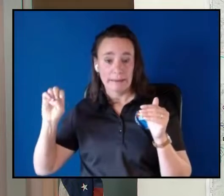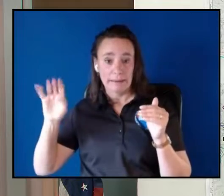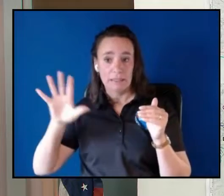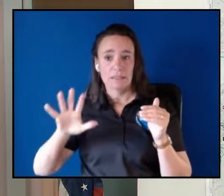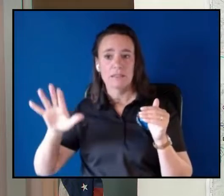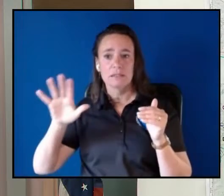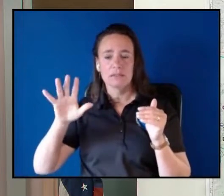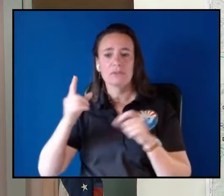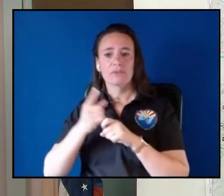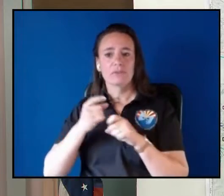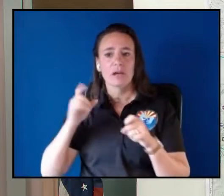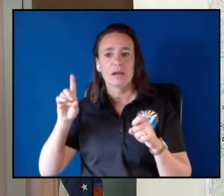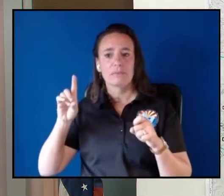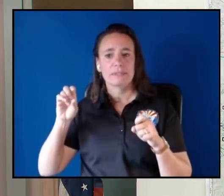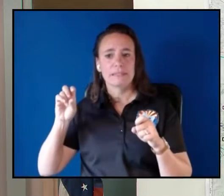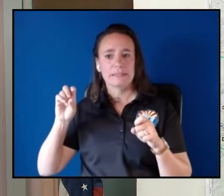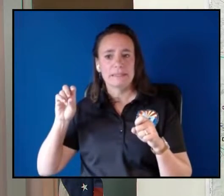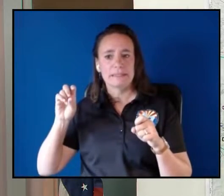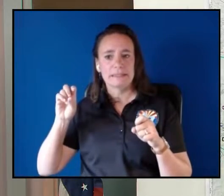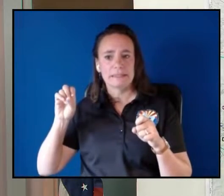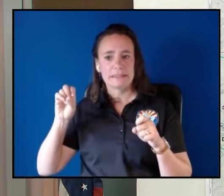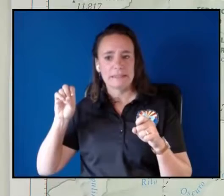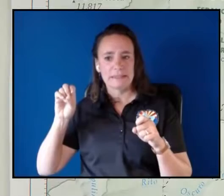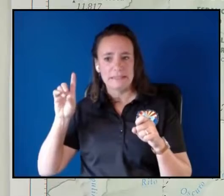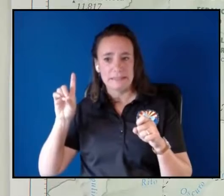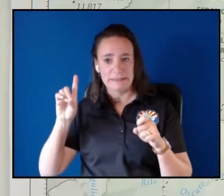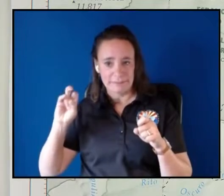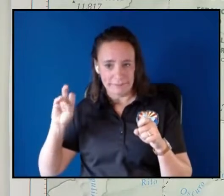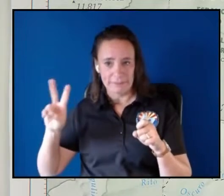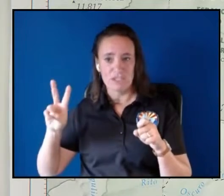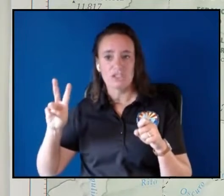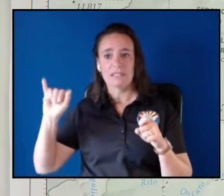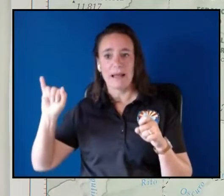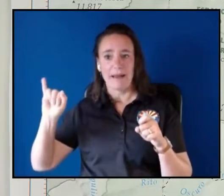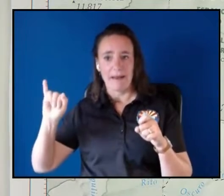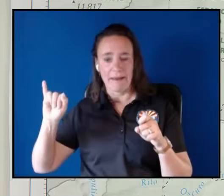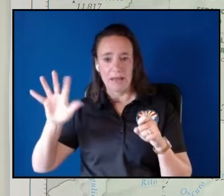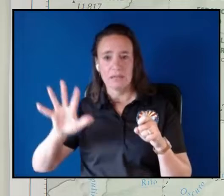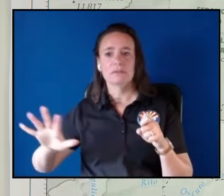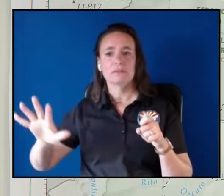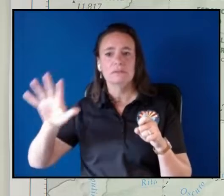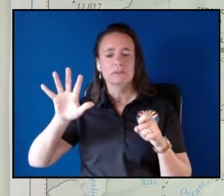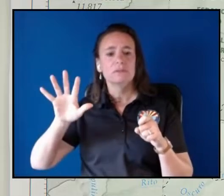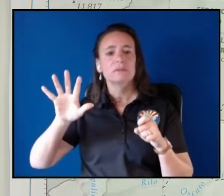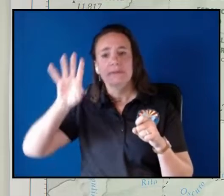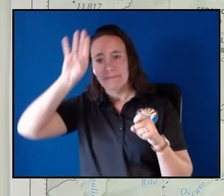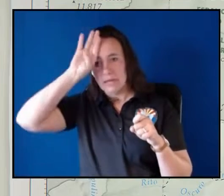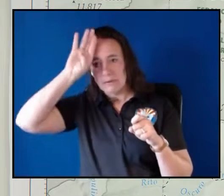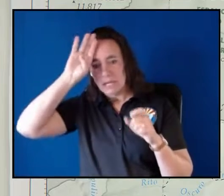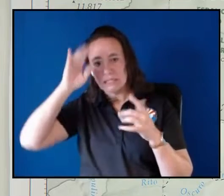Those guys and gals are still improving those lines doing what they can to get them